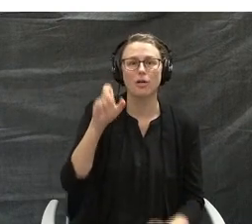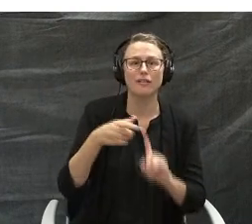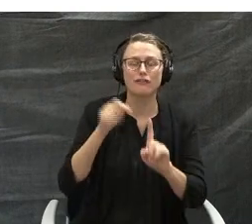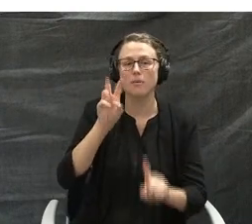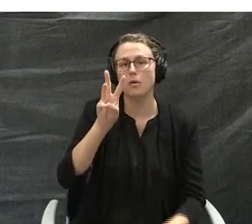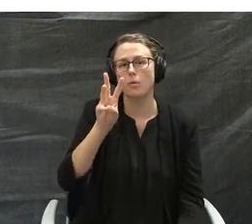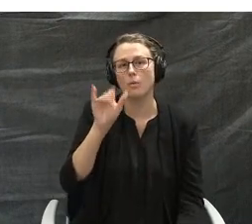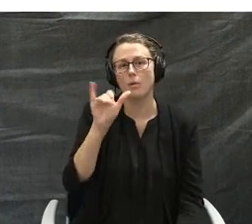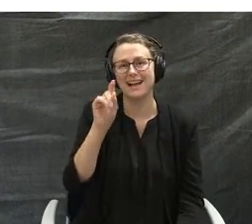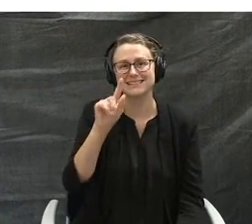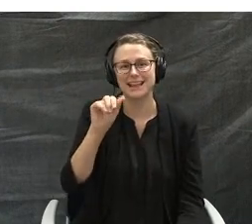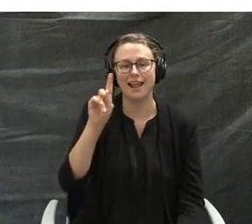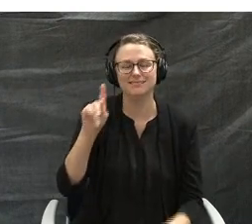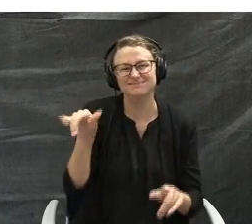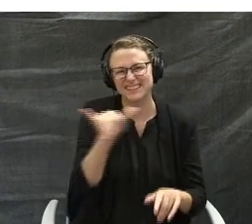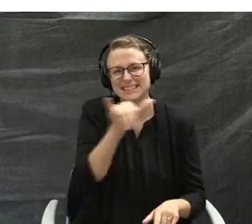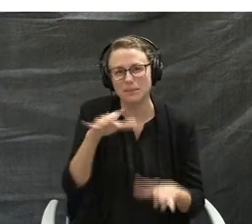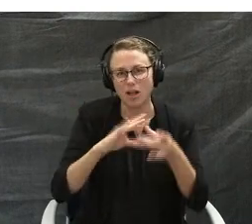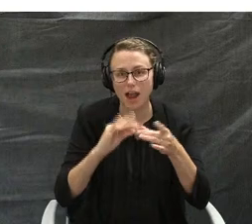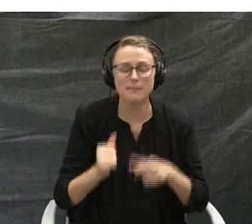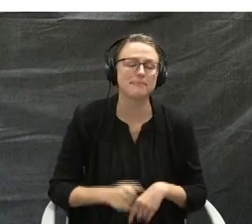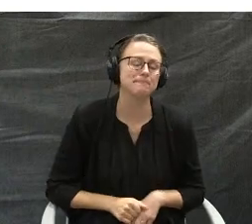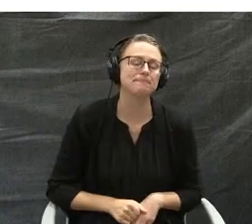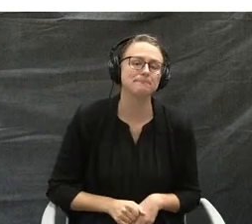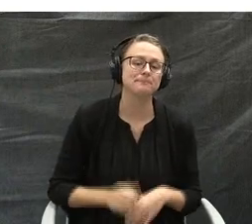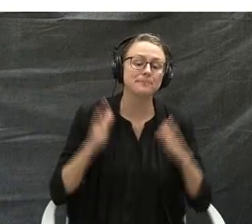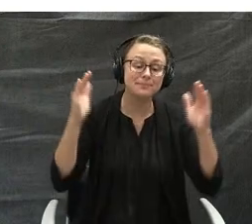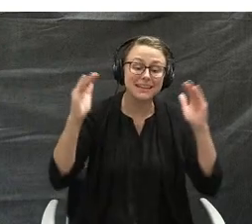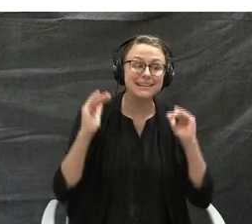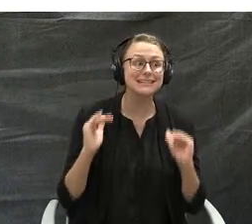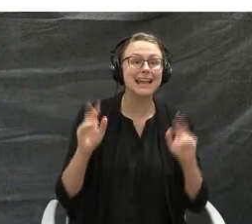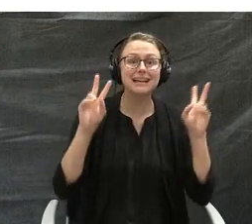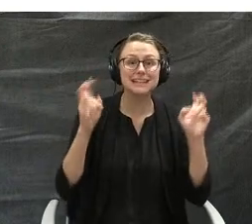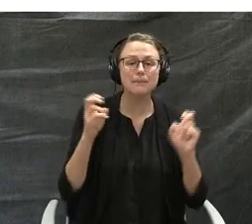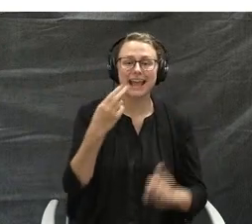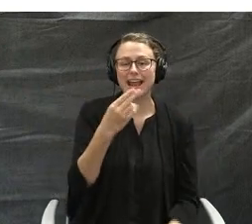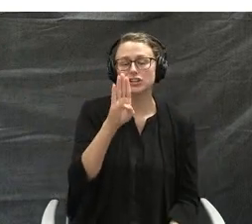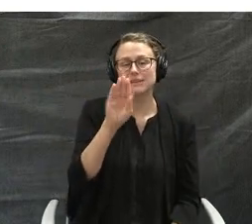comment. The next topic is HV AC air quality. An environmental